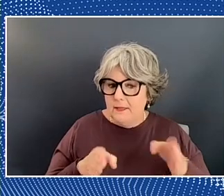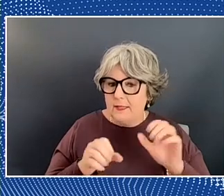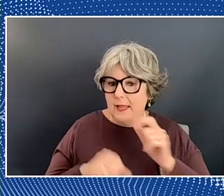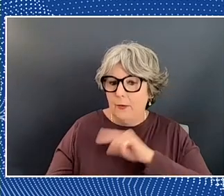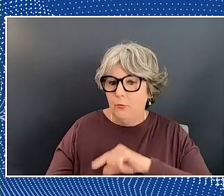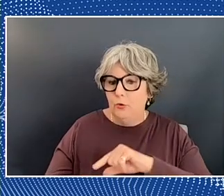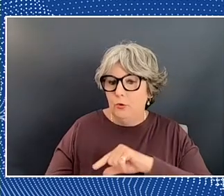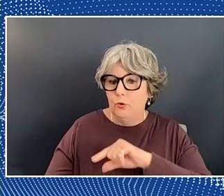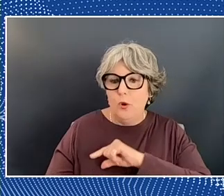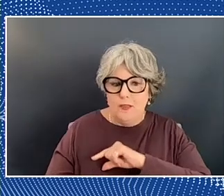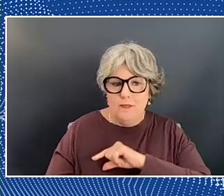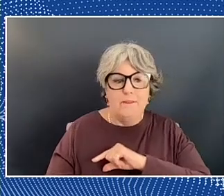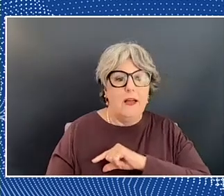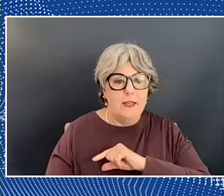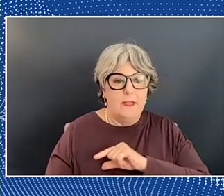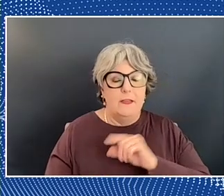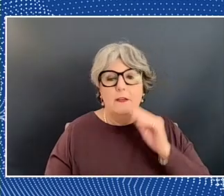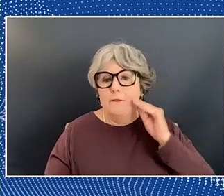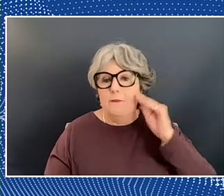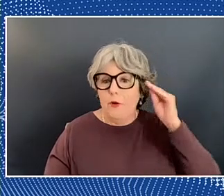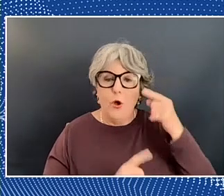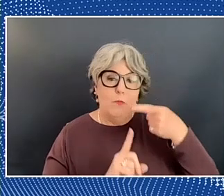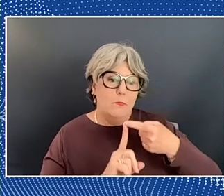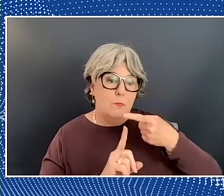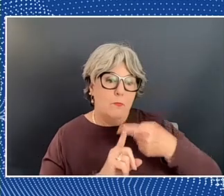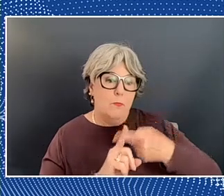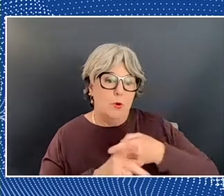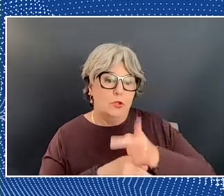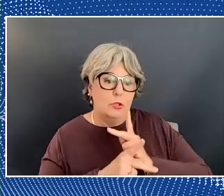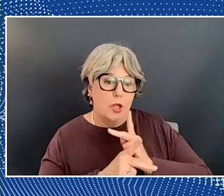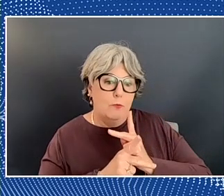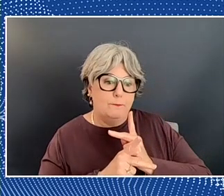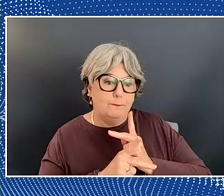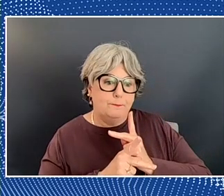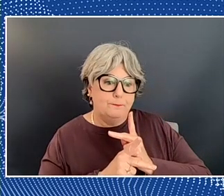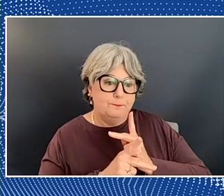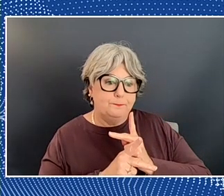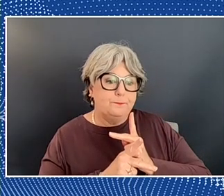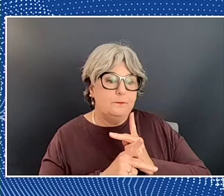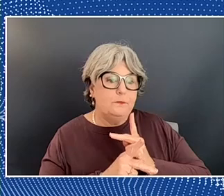for a home mortgage loan is by taking an extreme high interest rate loan.